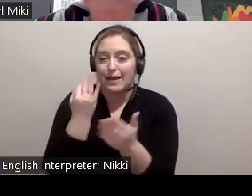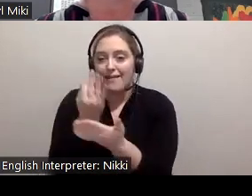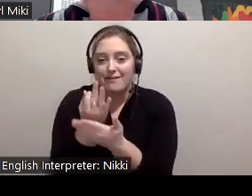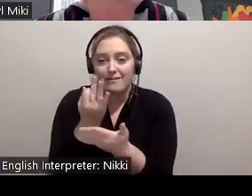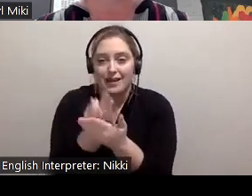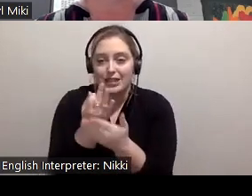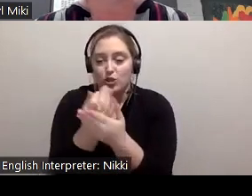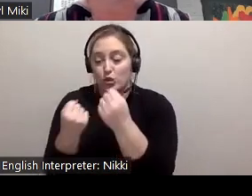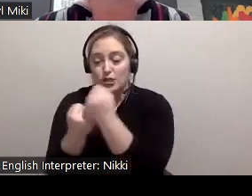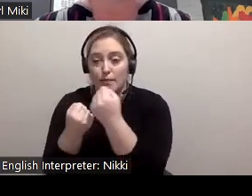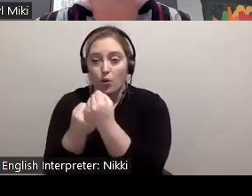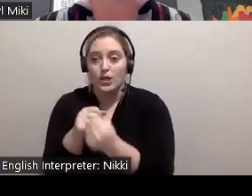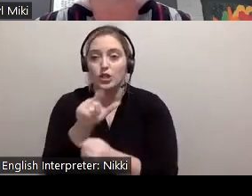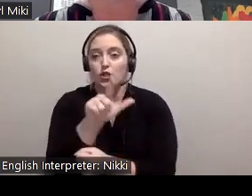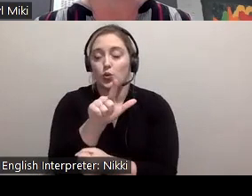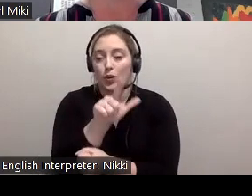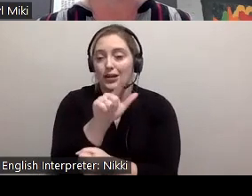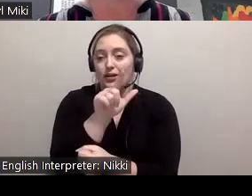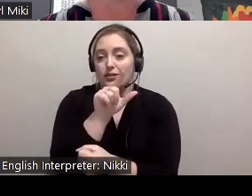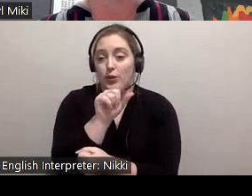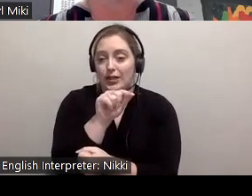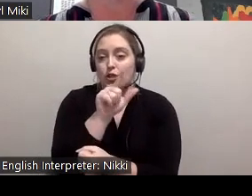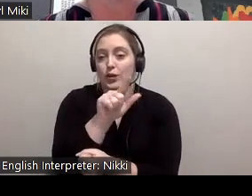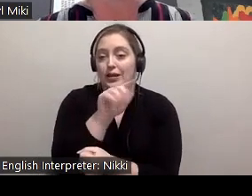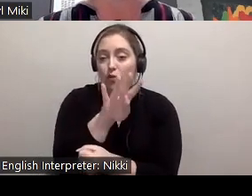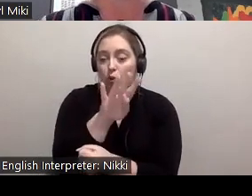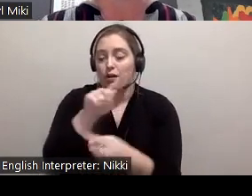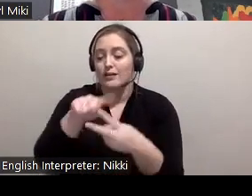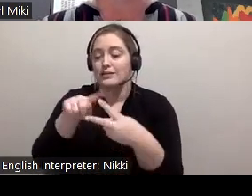their 2024-25 fiscal year. So that's a bit of a